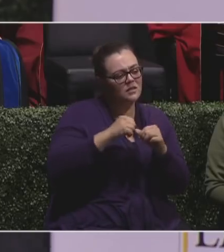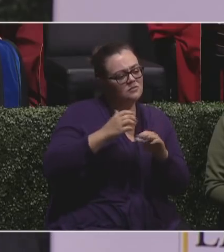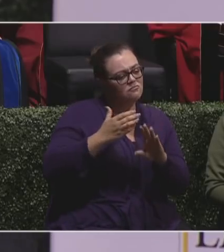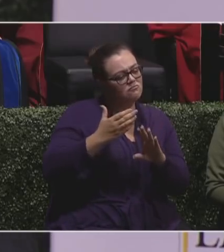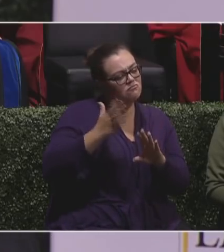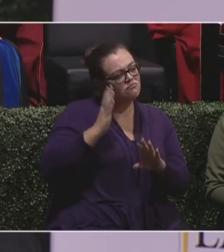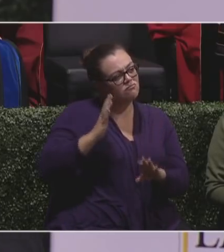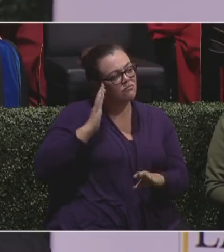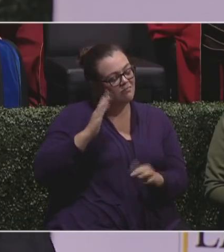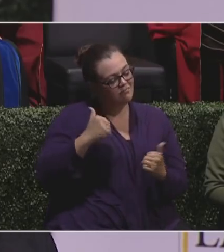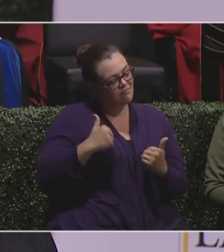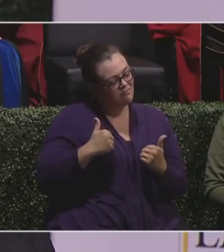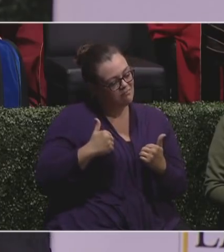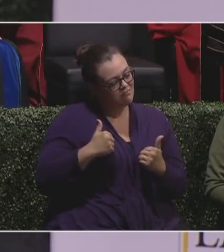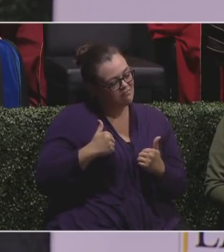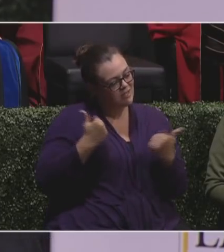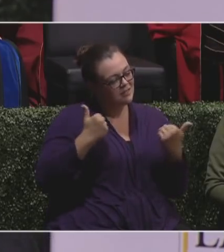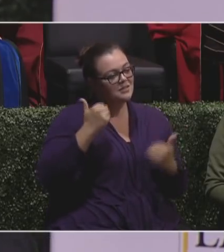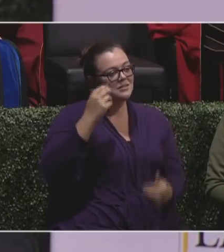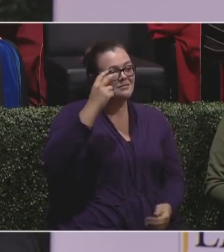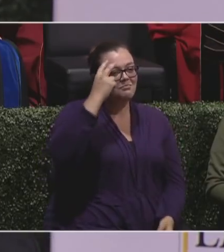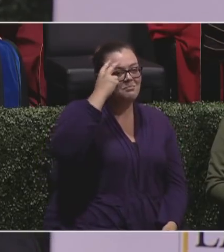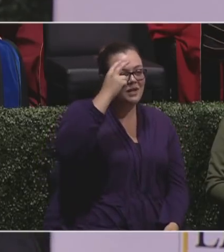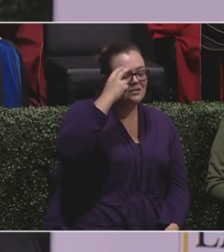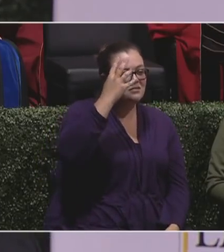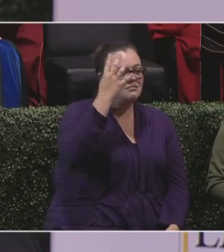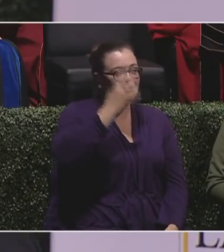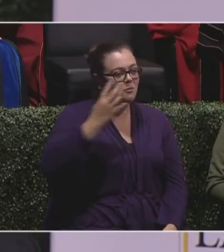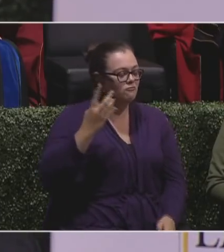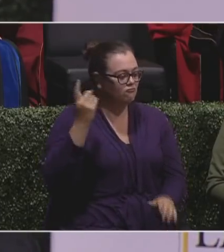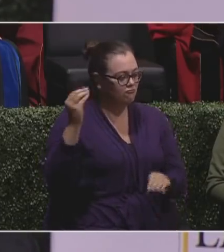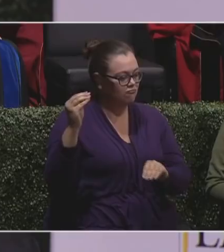PEOPLE, I AM INDEED PROUD TO SAY THAT IT IS INDEED AN HONOR TO HAVE RECEIVED THIS INVITATION TO ADDRESS THIS GROUP.